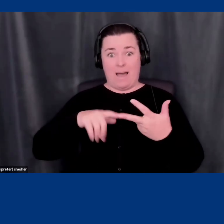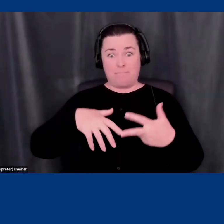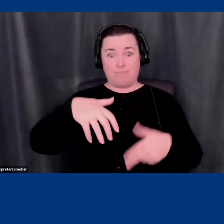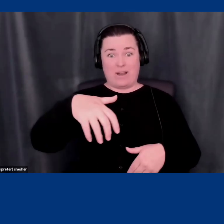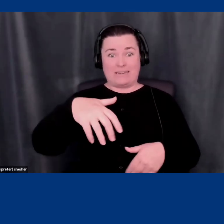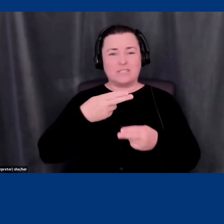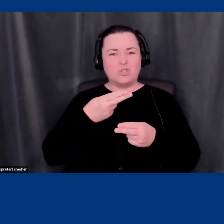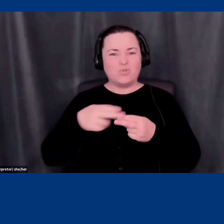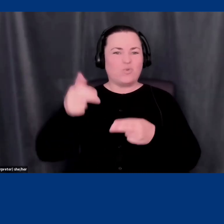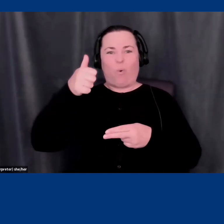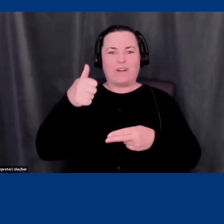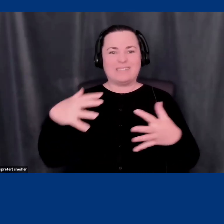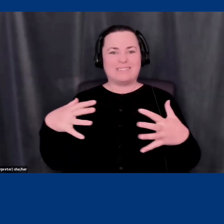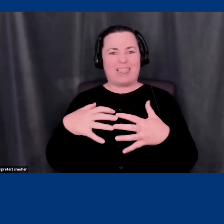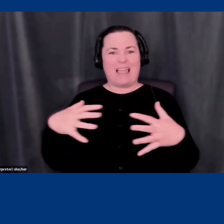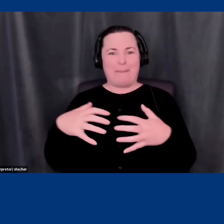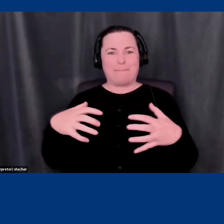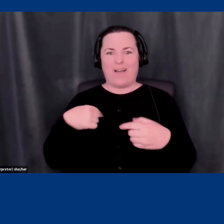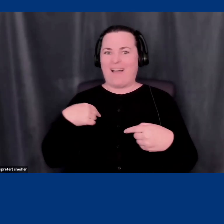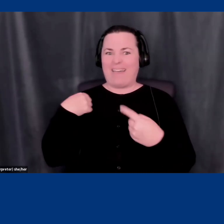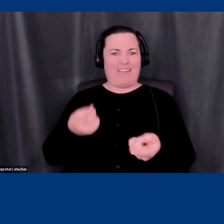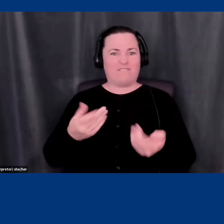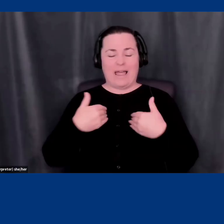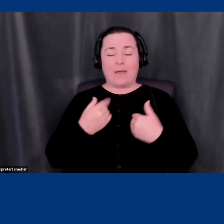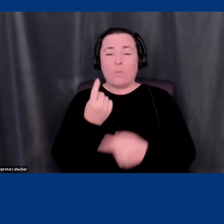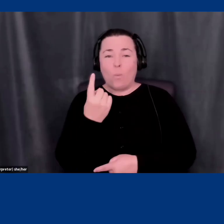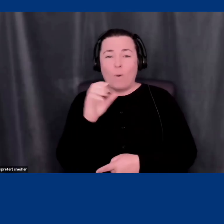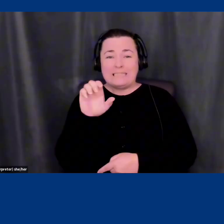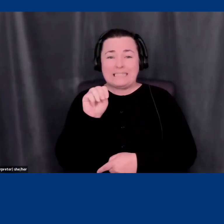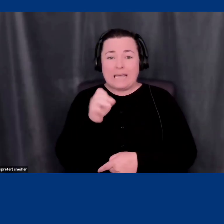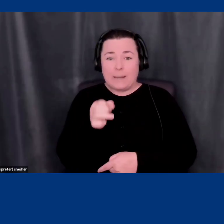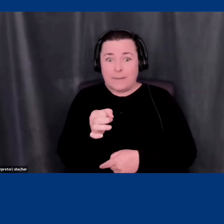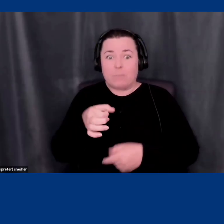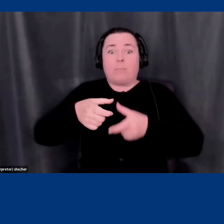had. I went from one centimeter to six centimeters in